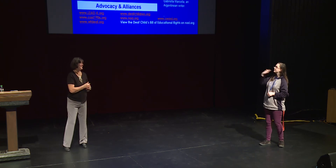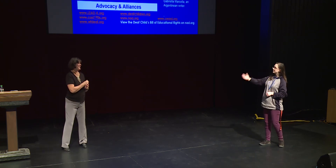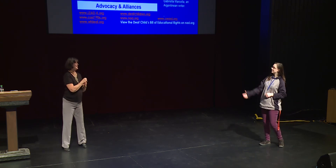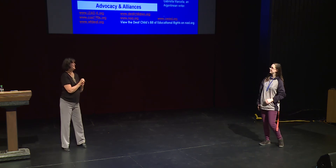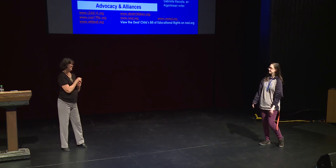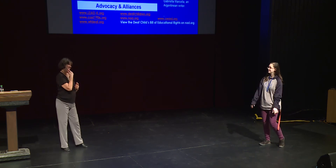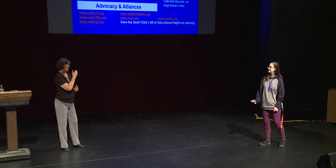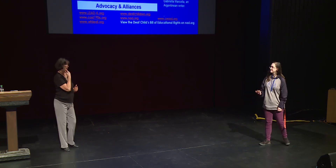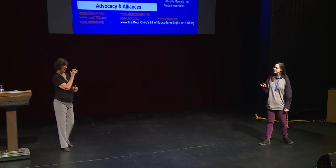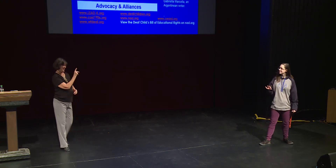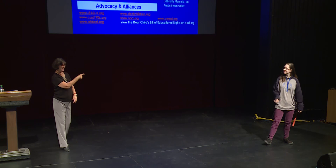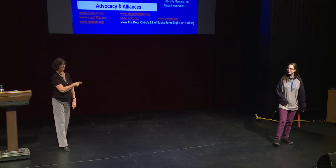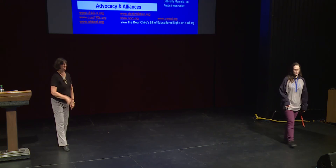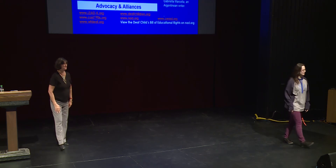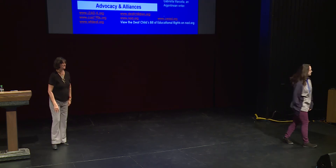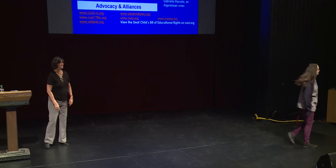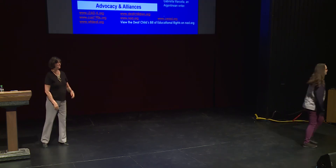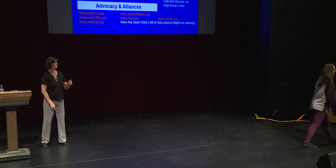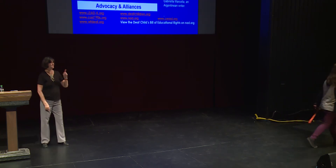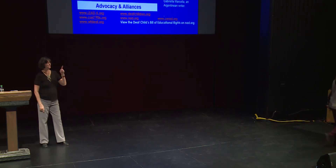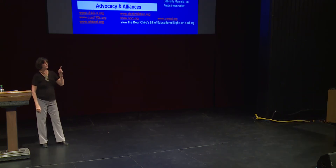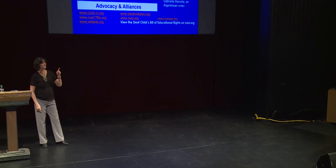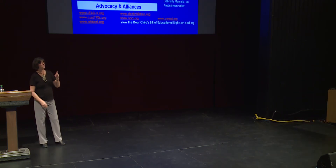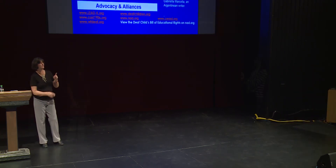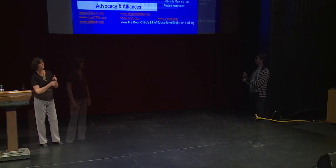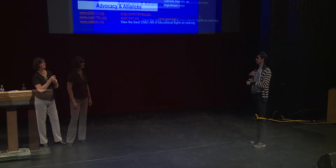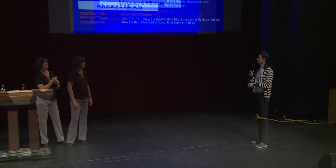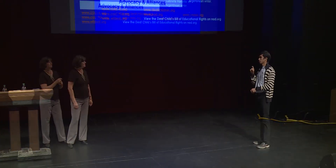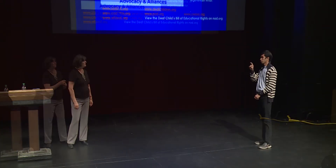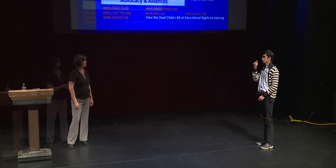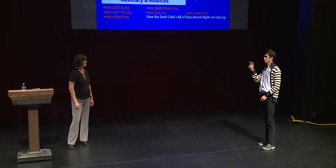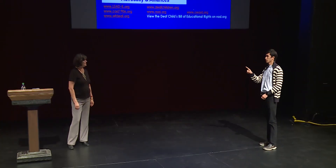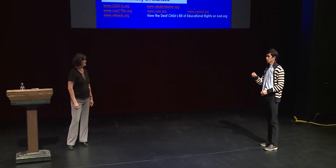regardless of which language is offered. Thank you.